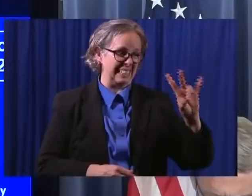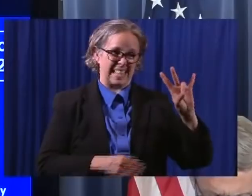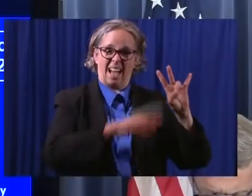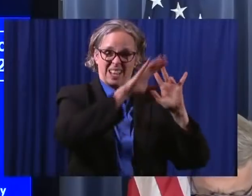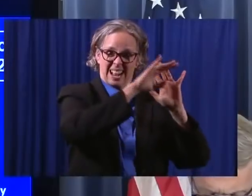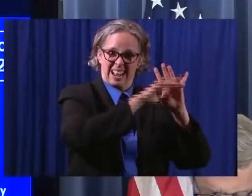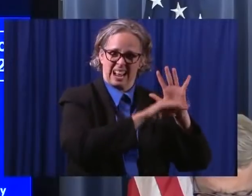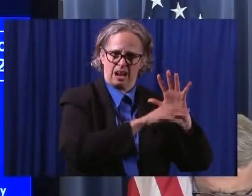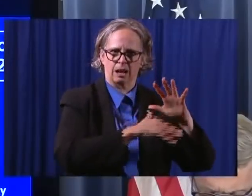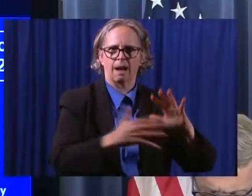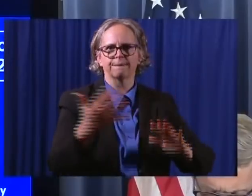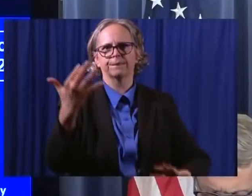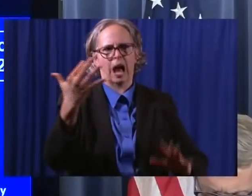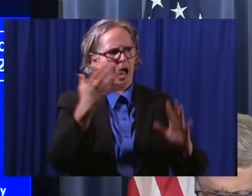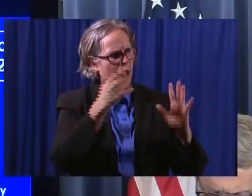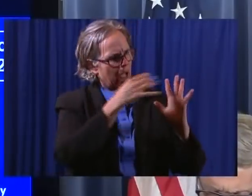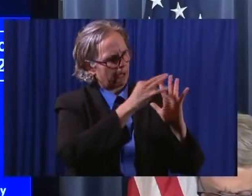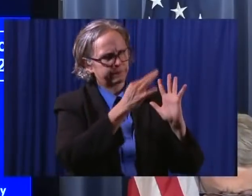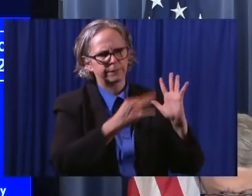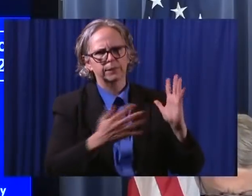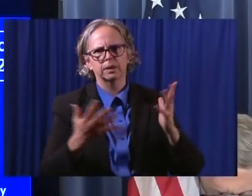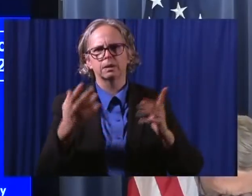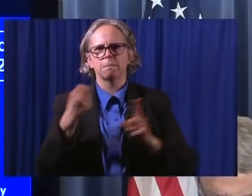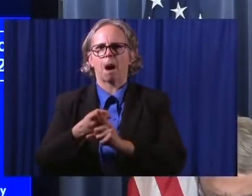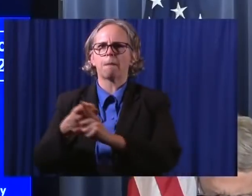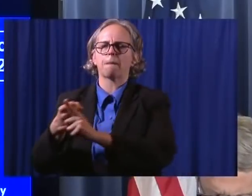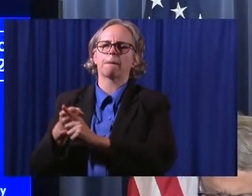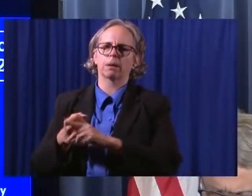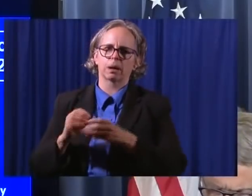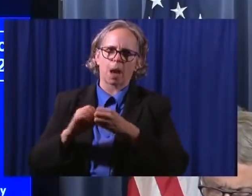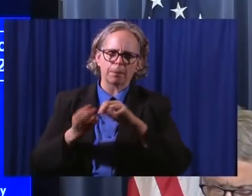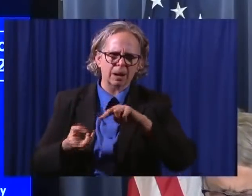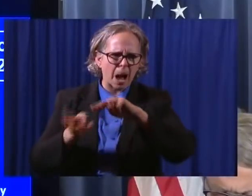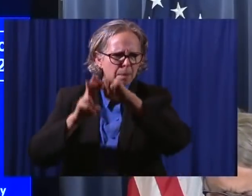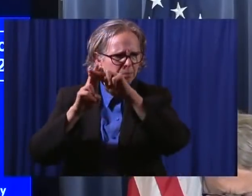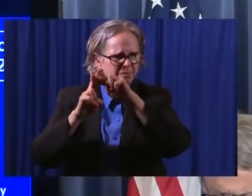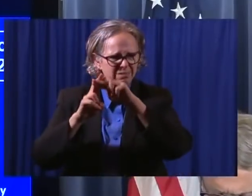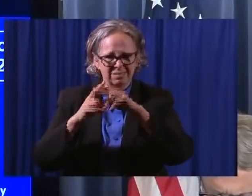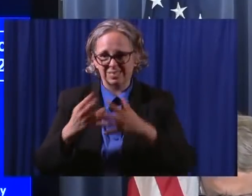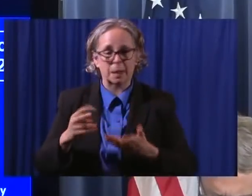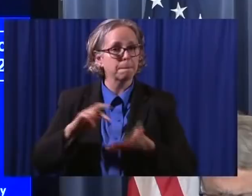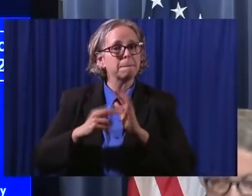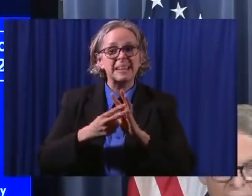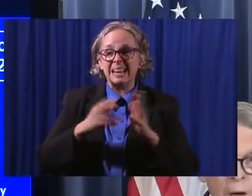NOT JUST ISOLATED TO THOSE SETTINGS, BUT ARE CERTAINLY INDICATORS OF THE COMMUNITY SPREAD. HURON COUNTY IS MEETING INDICATORS 1 THROUGH 5 AND THE